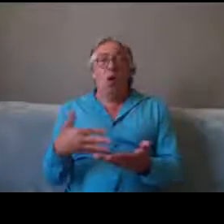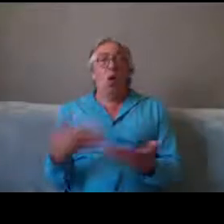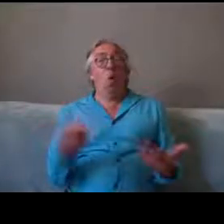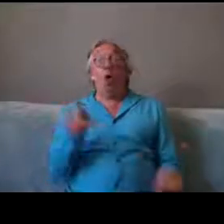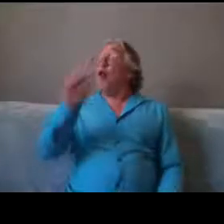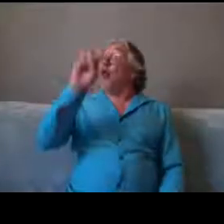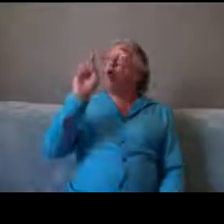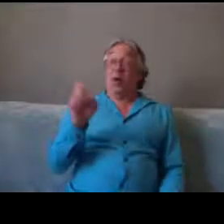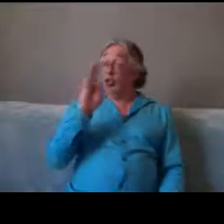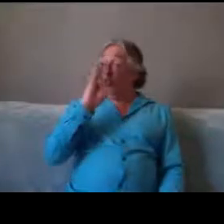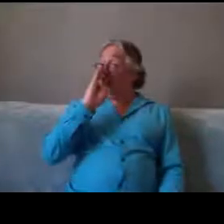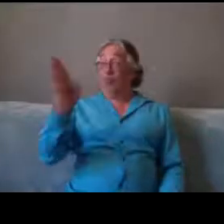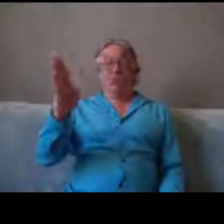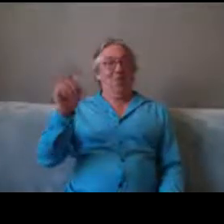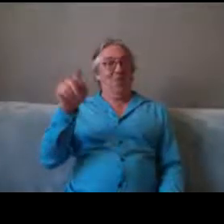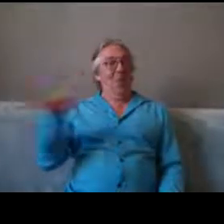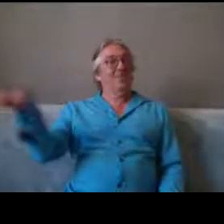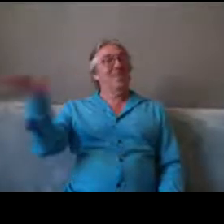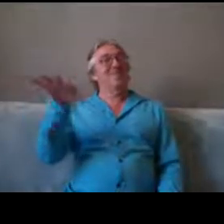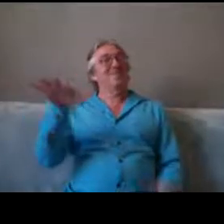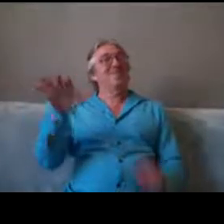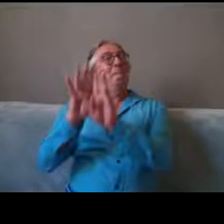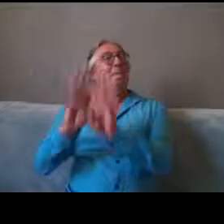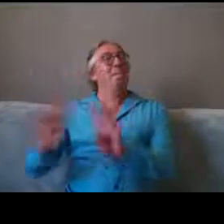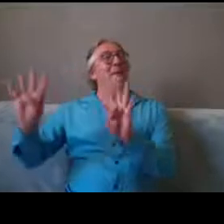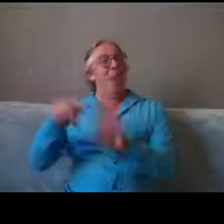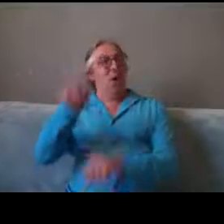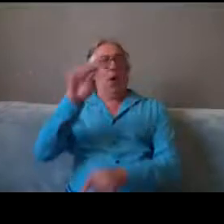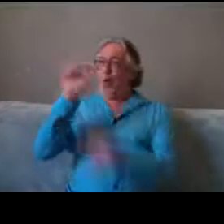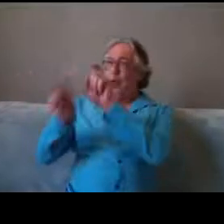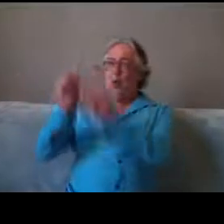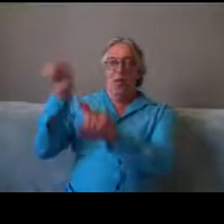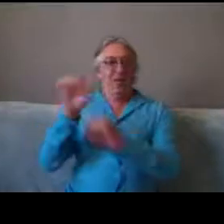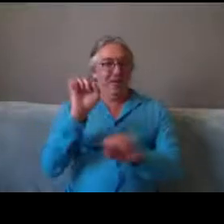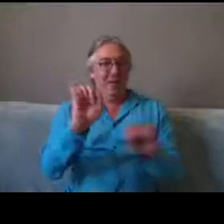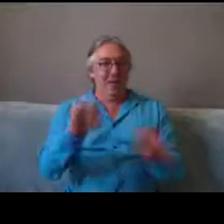what Erasmus is from Marta Gutierrez from the Commission